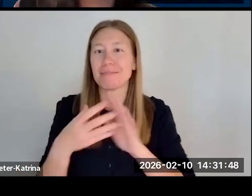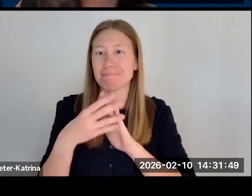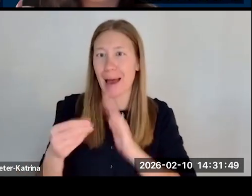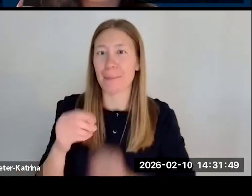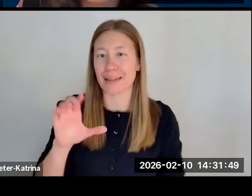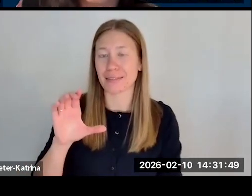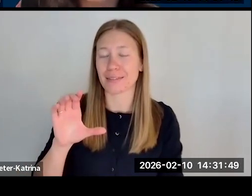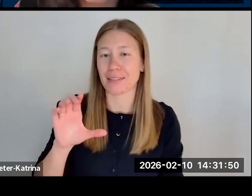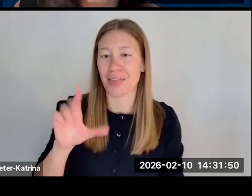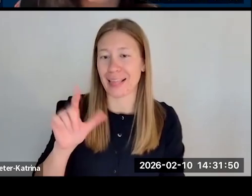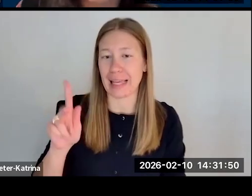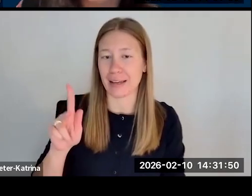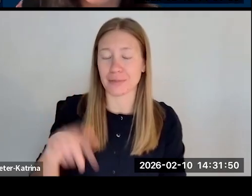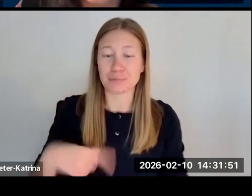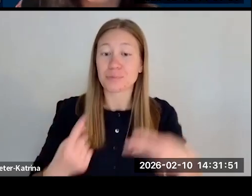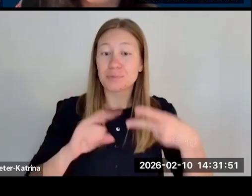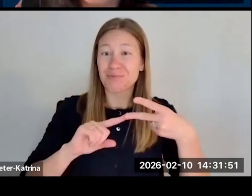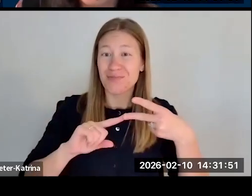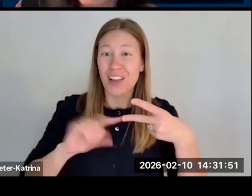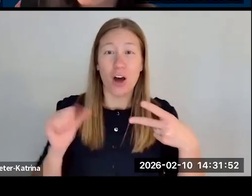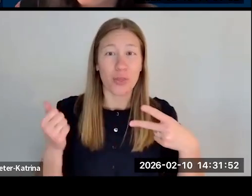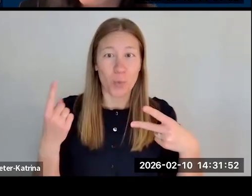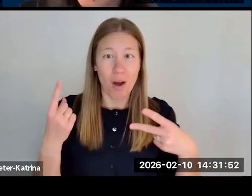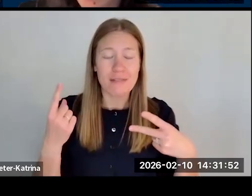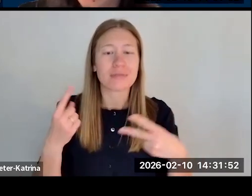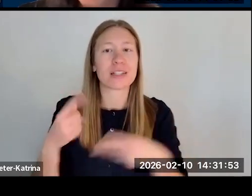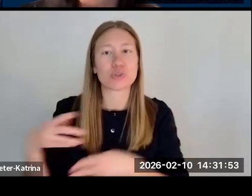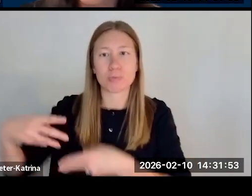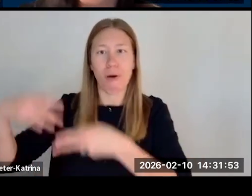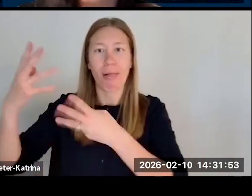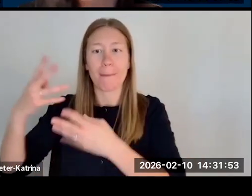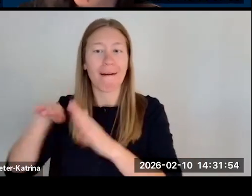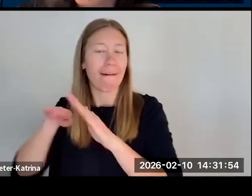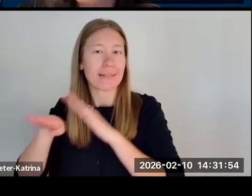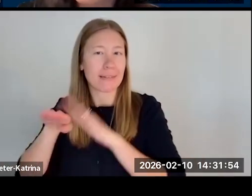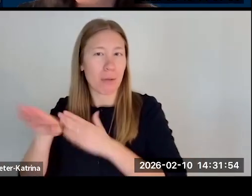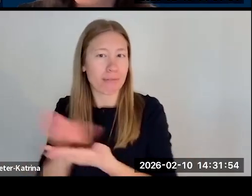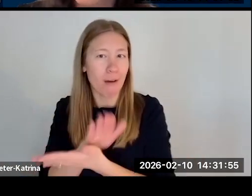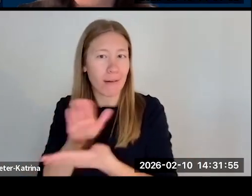to view the accessible document checklist, which compiles a lot